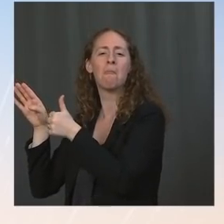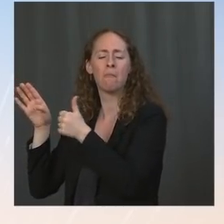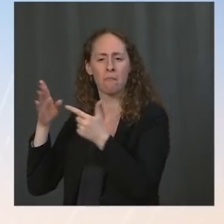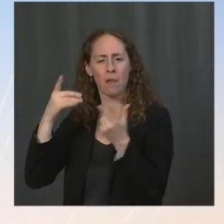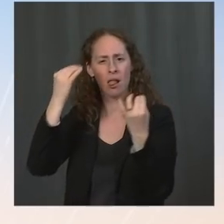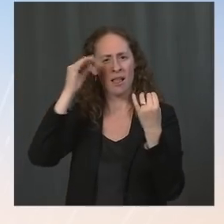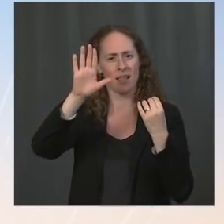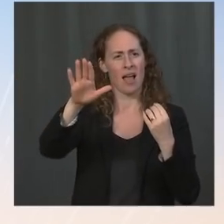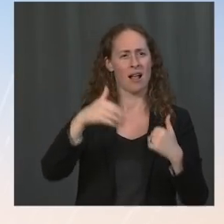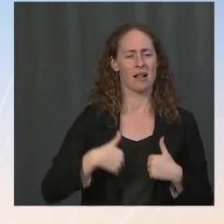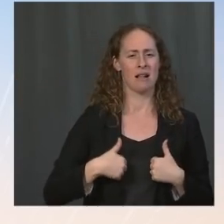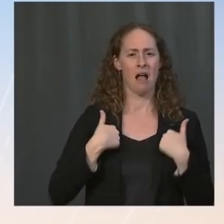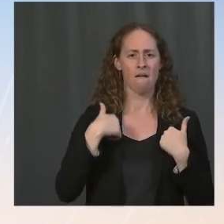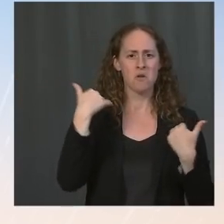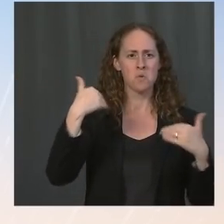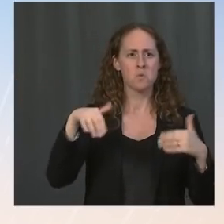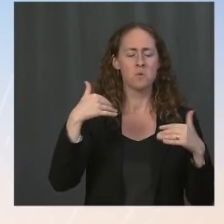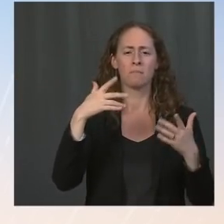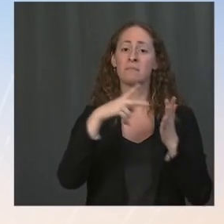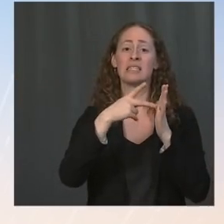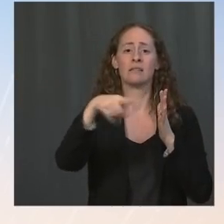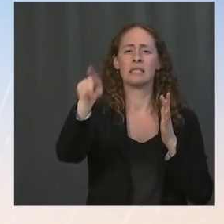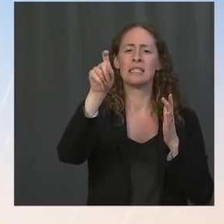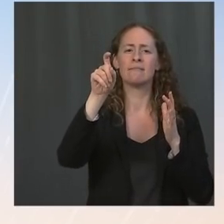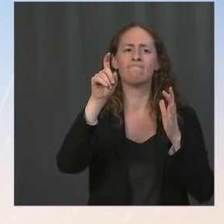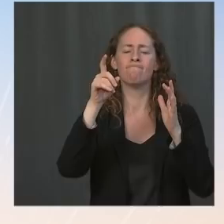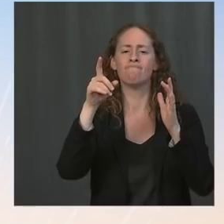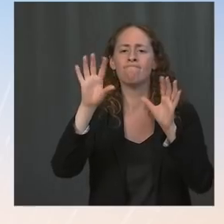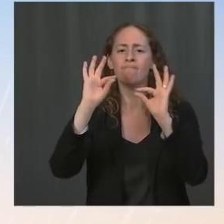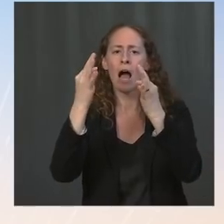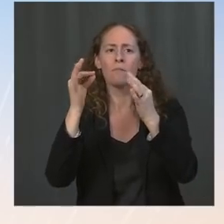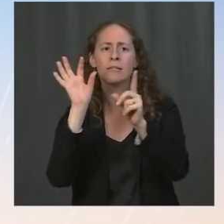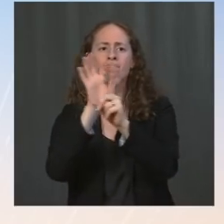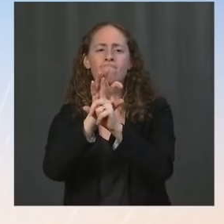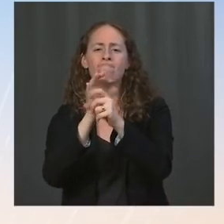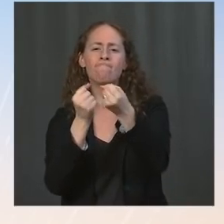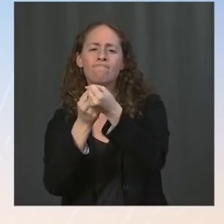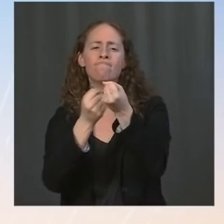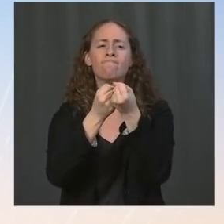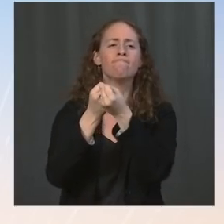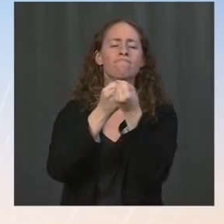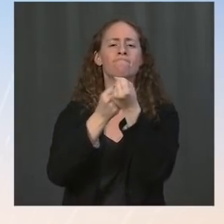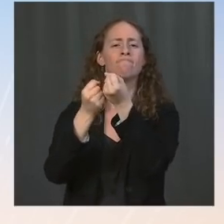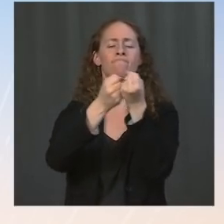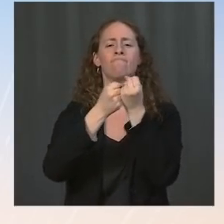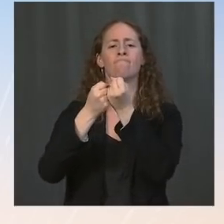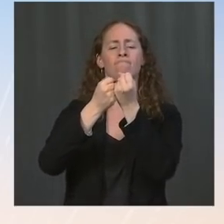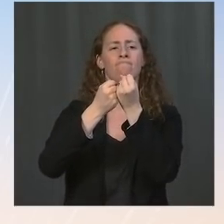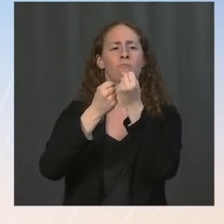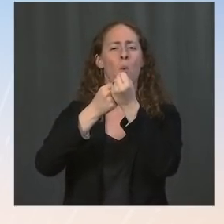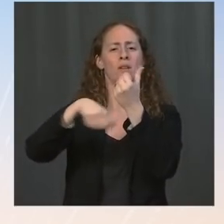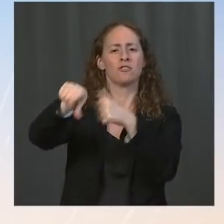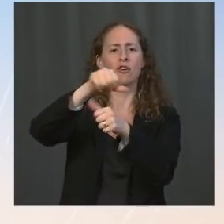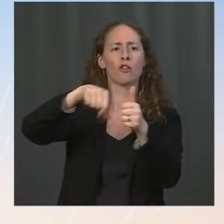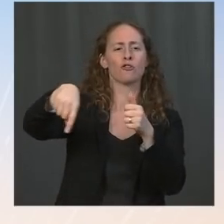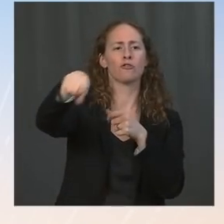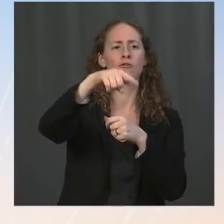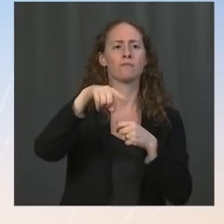are supportive of remembering the lives that have been lost, and he's going to continue to look for ways to do that. Go ahead.